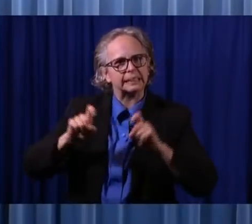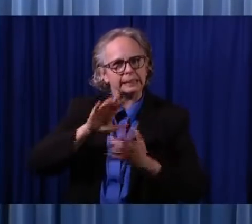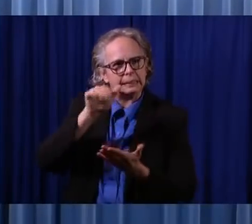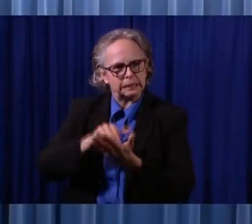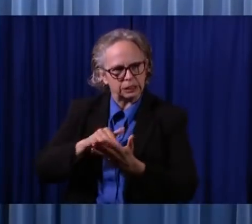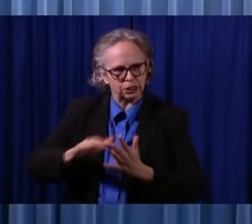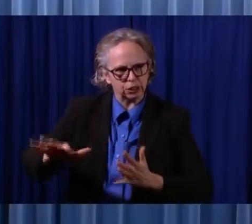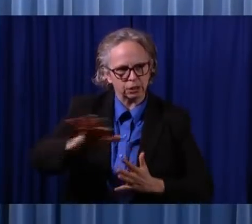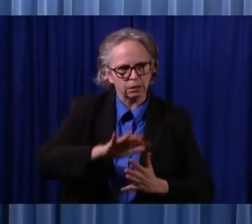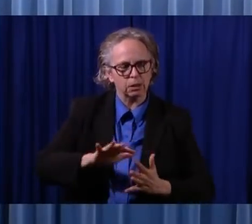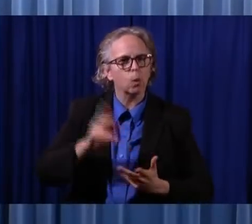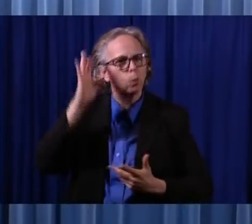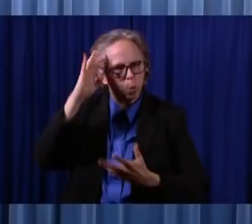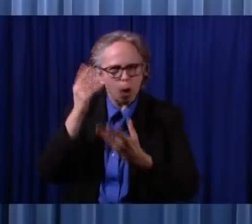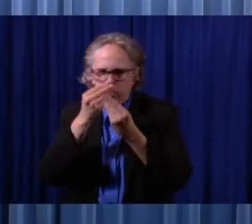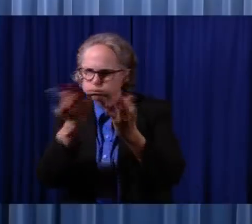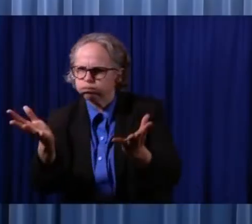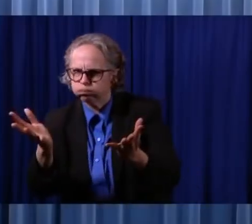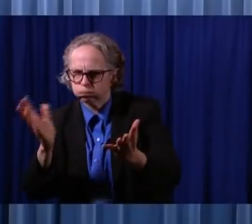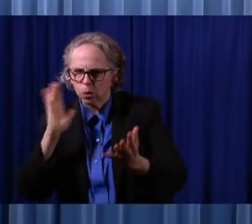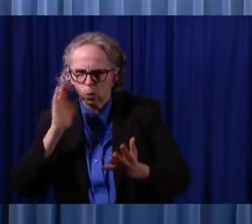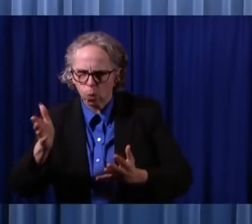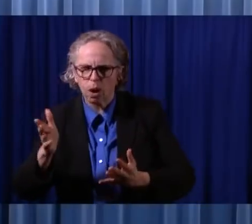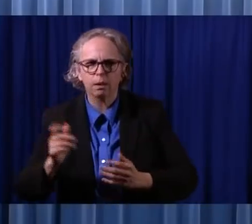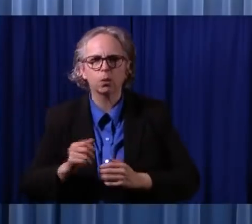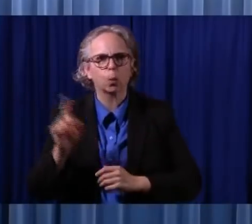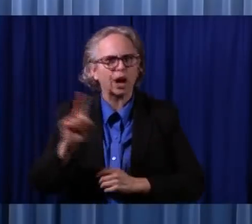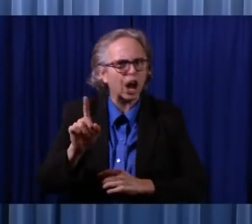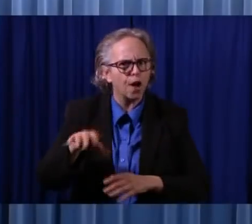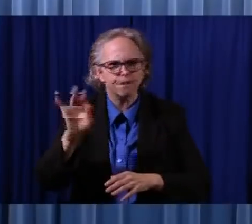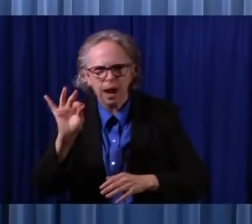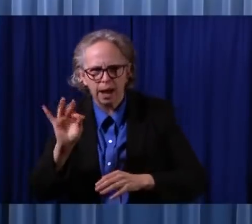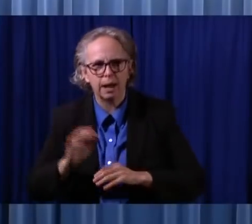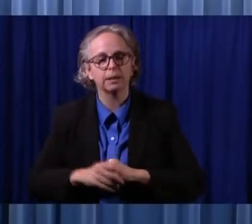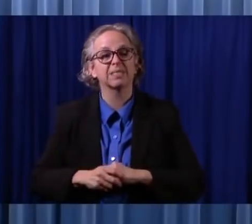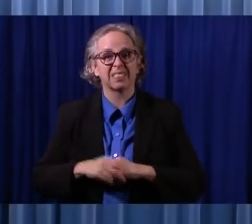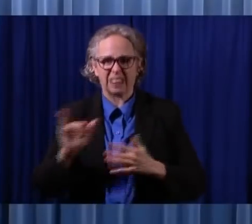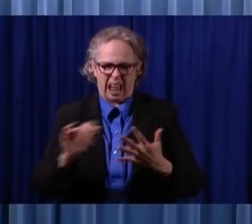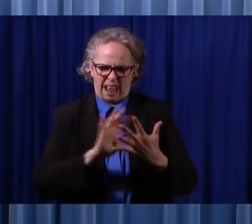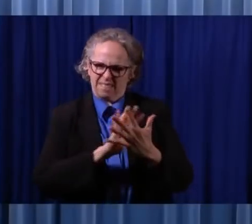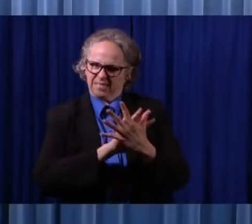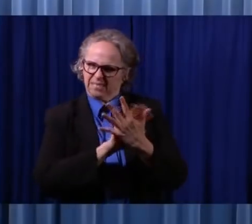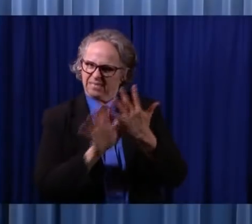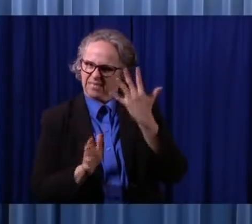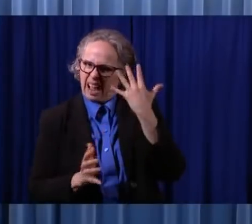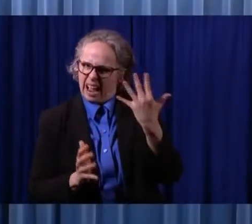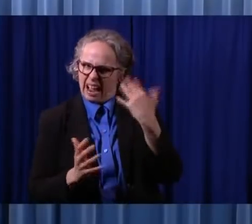TESTING IN LOCATIONS THAT WE WILL BE ANNOUNCING, THAT THE LOCAL NEWS MEDIA WILL BE GIVING INFORMATION ABOUT.